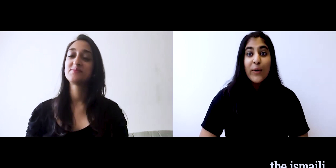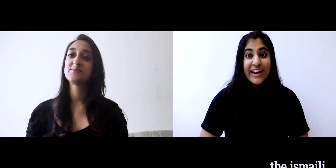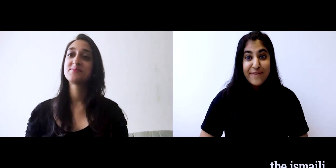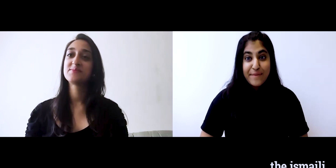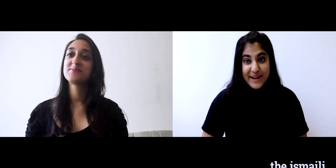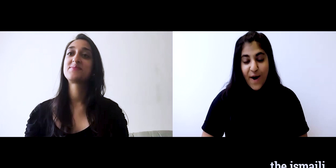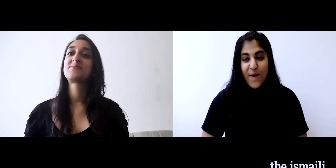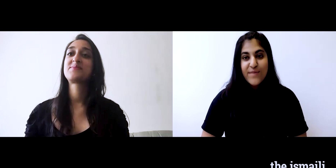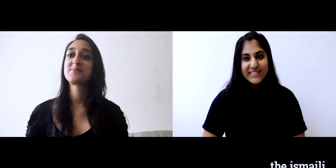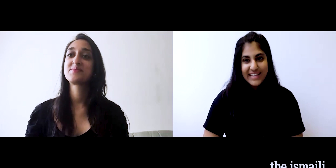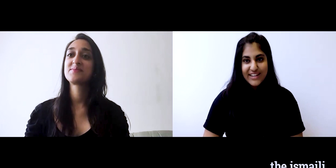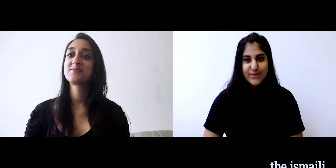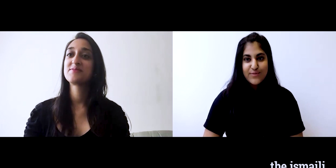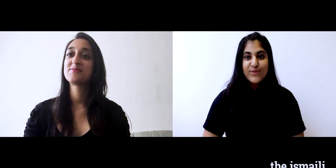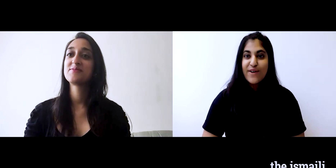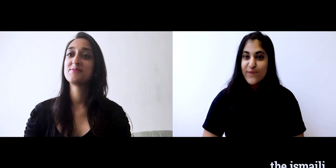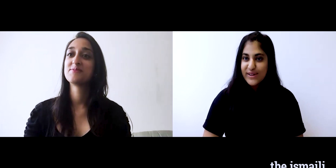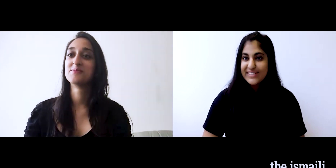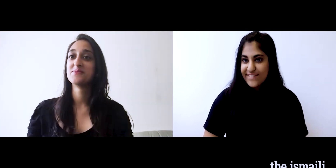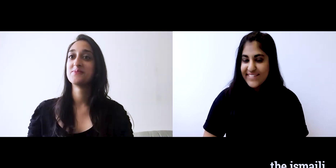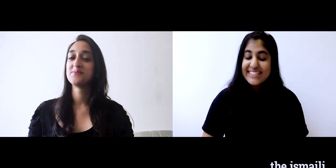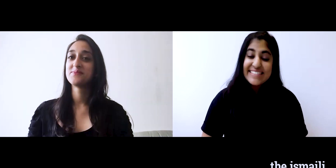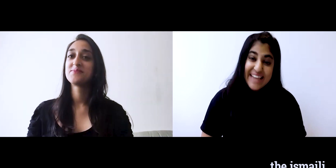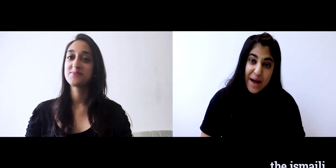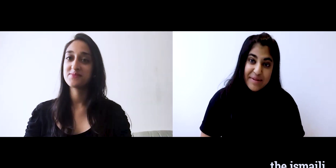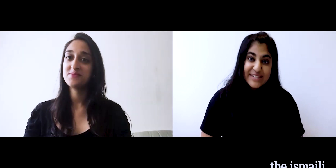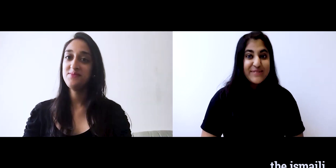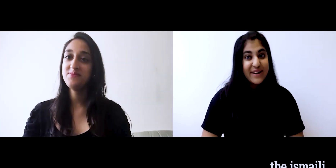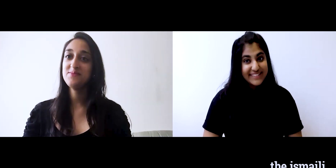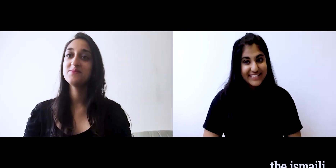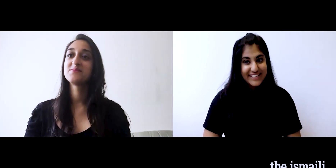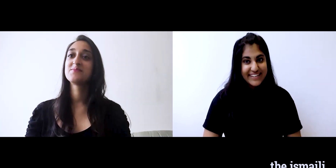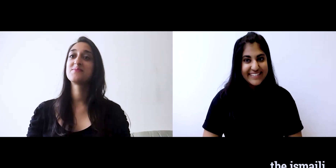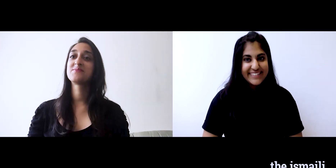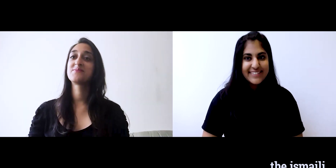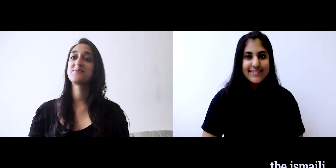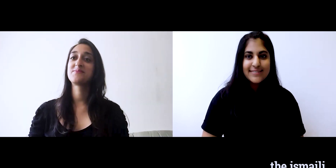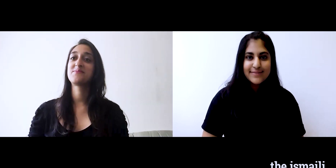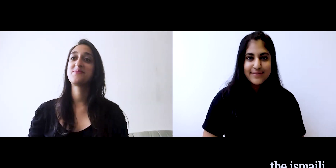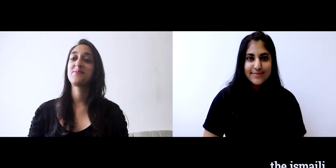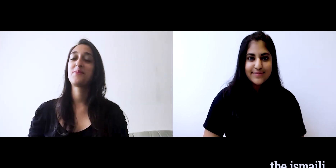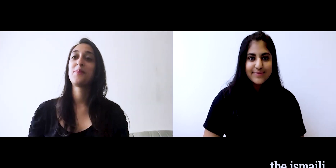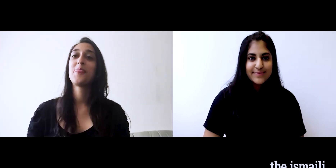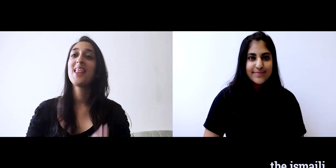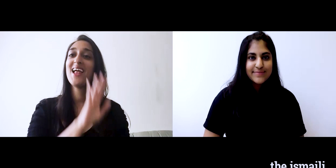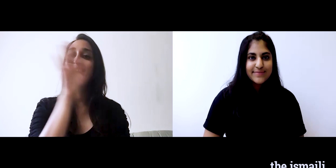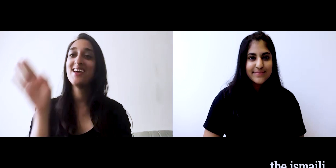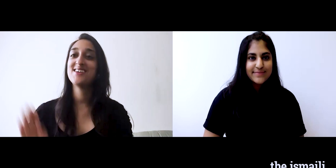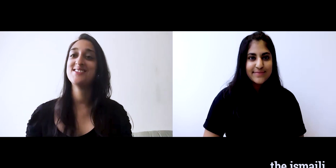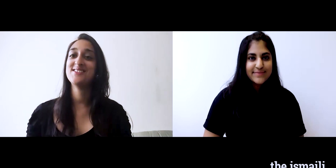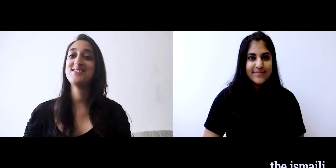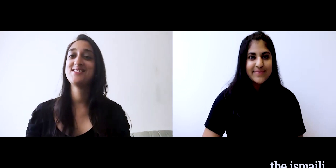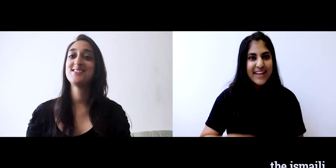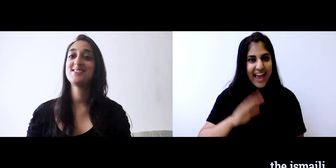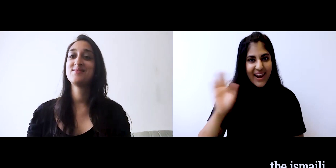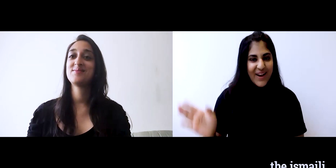We're going to repeat our conversation with our voices. See how much you understand. Hello. Hello.